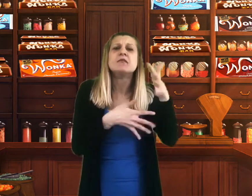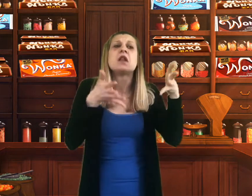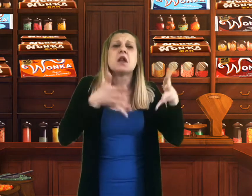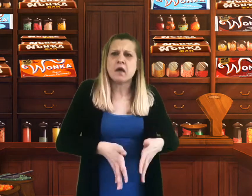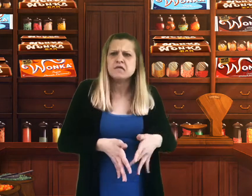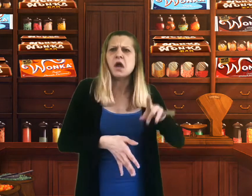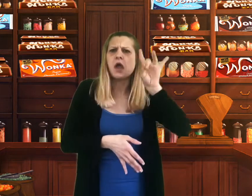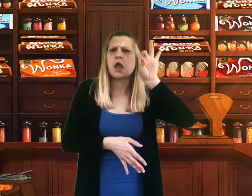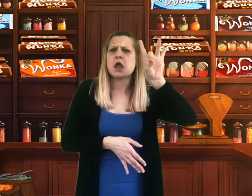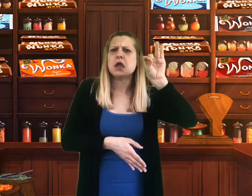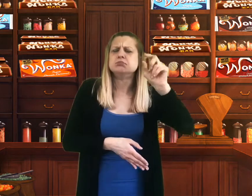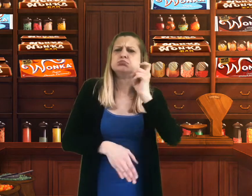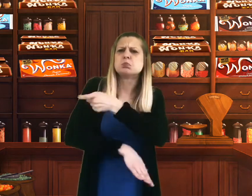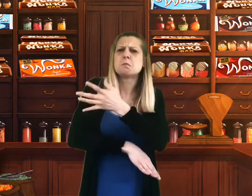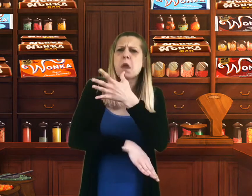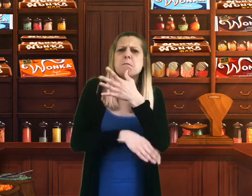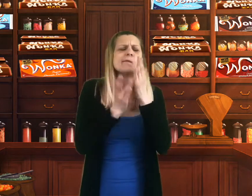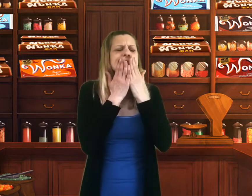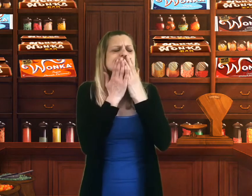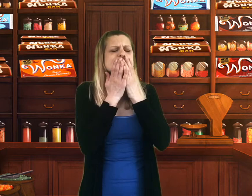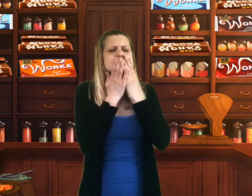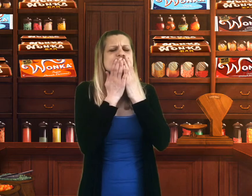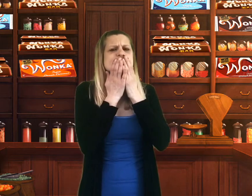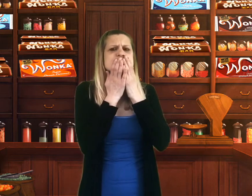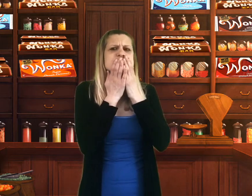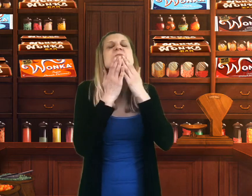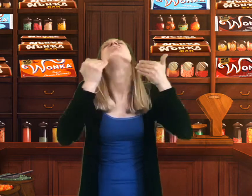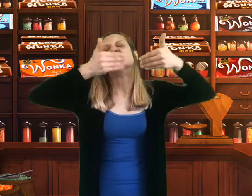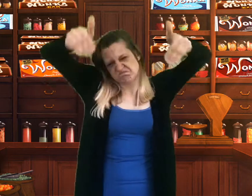The rest of the coins would be given to mom... He thought.